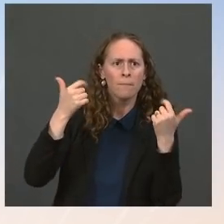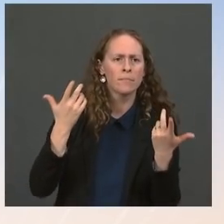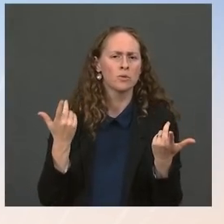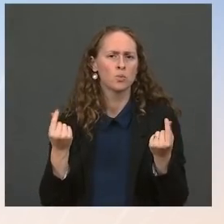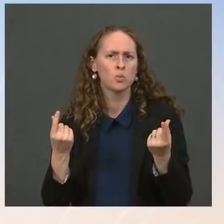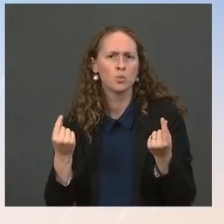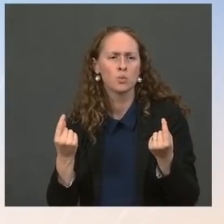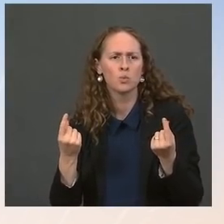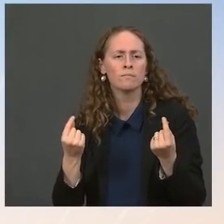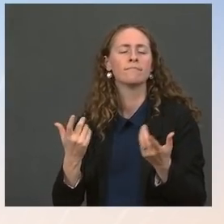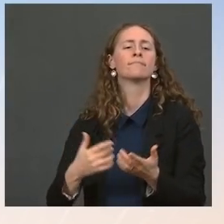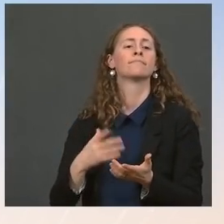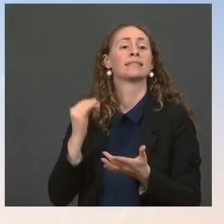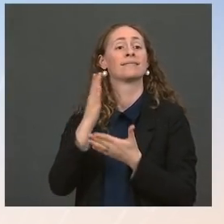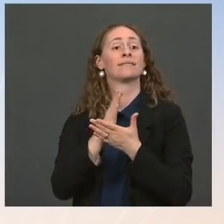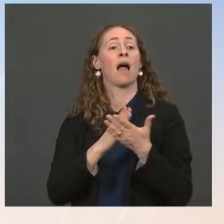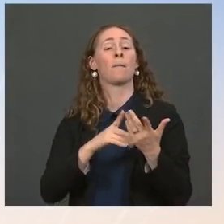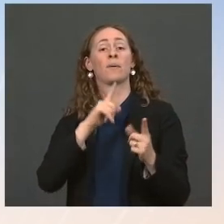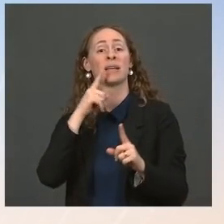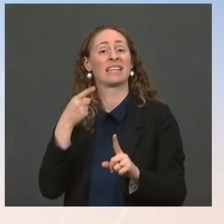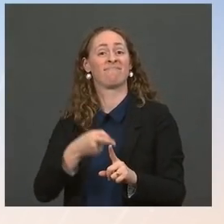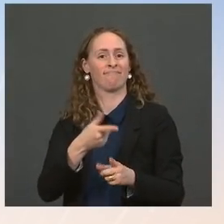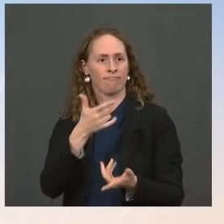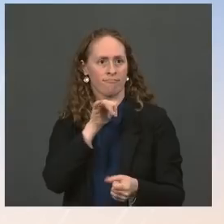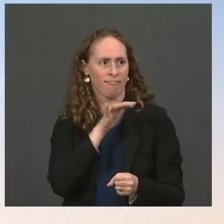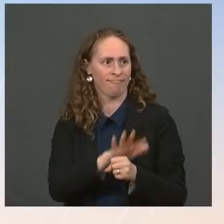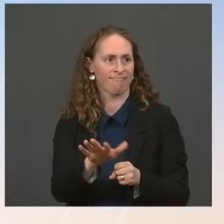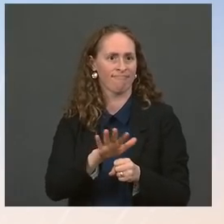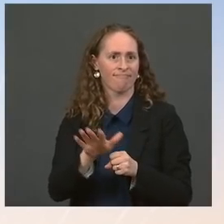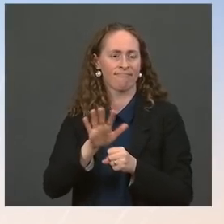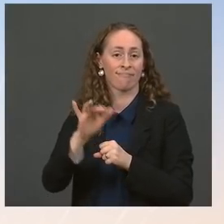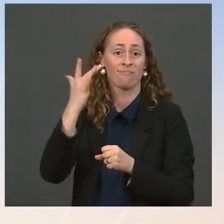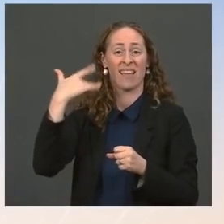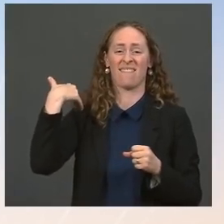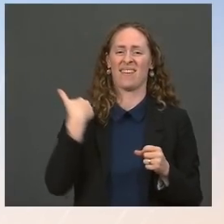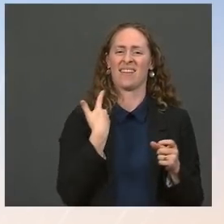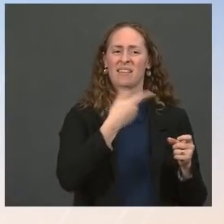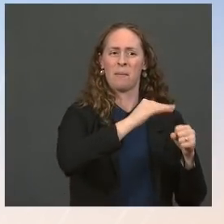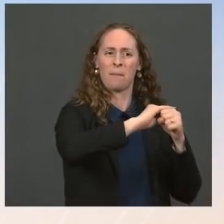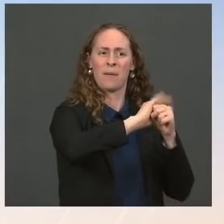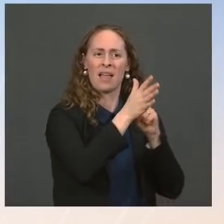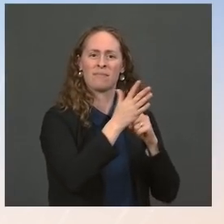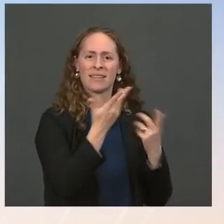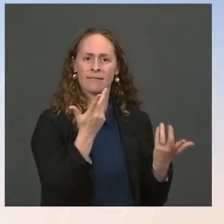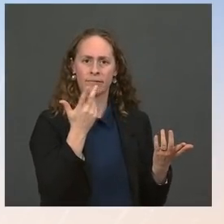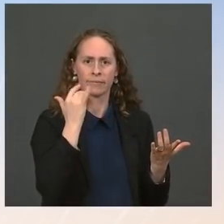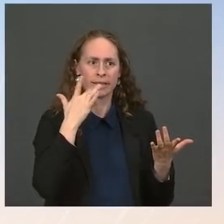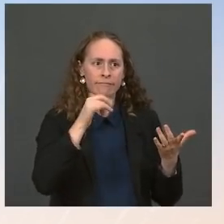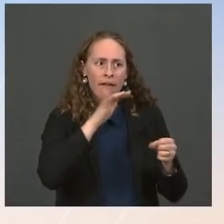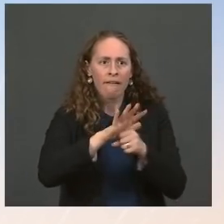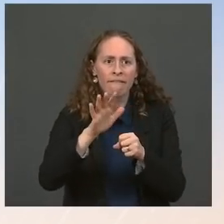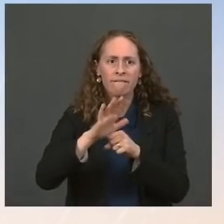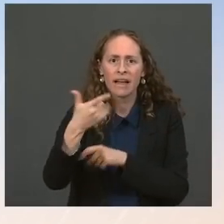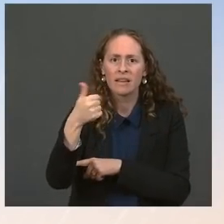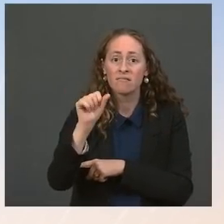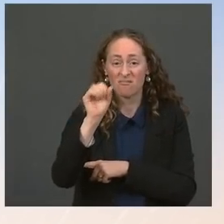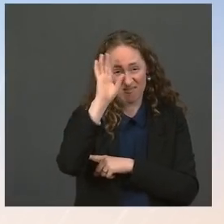is supply as a result of the pandemic. And there's a natural gas shortage around the world, hence the need for the United States